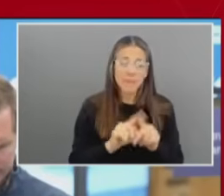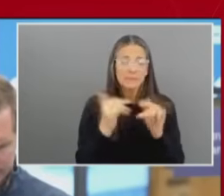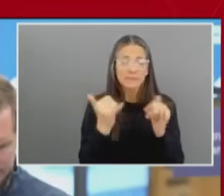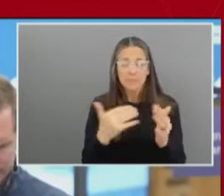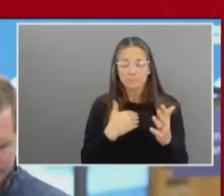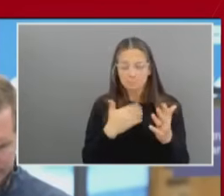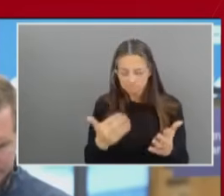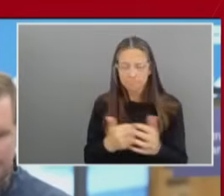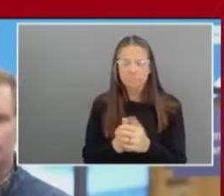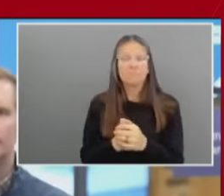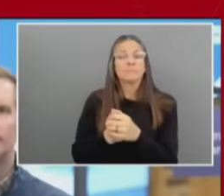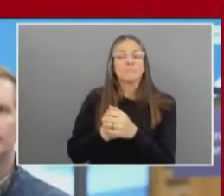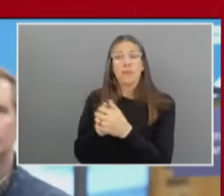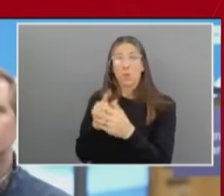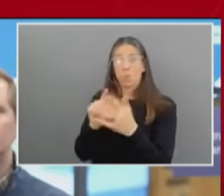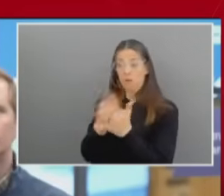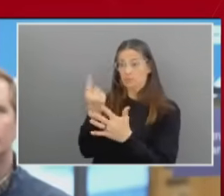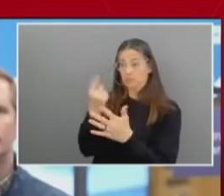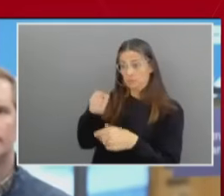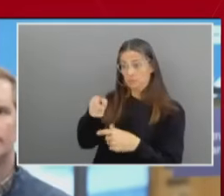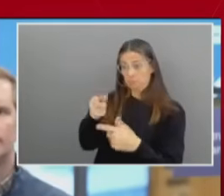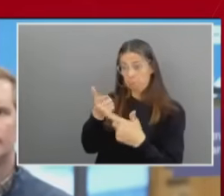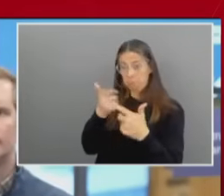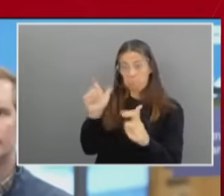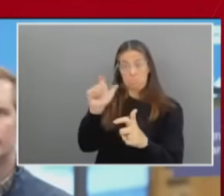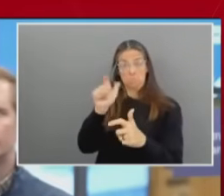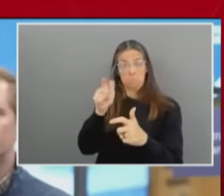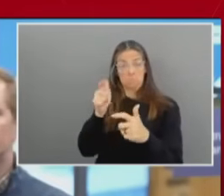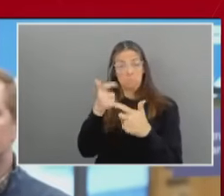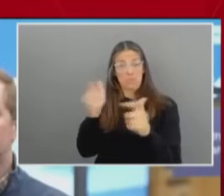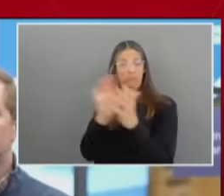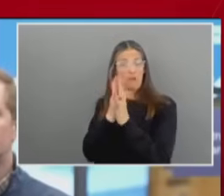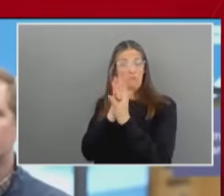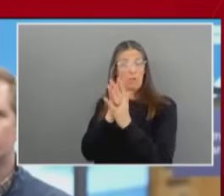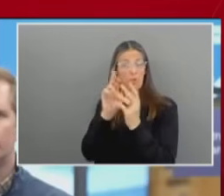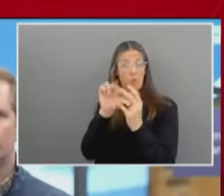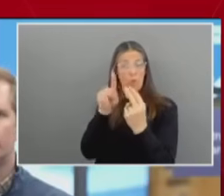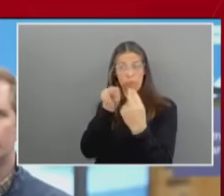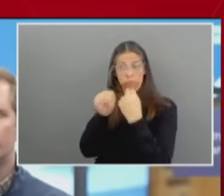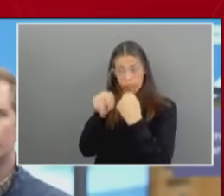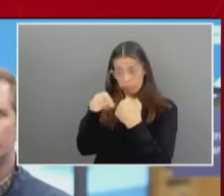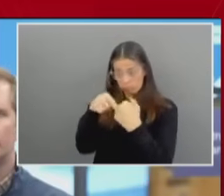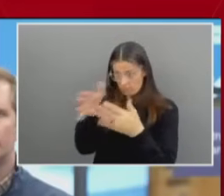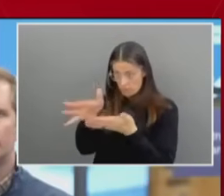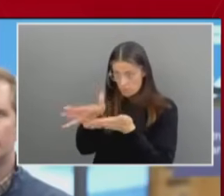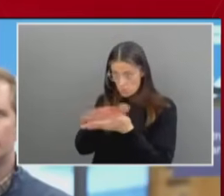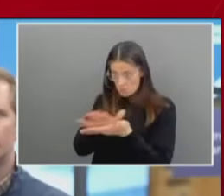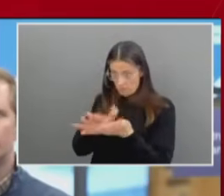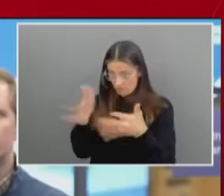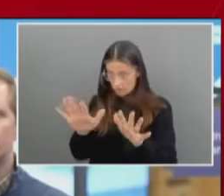NOW, AS CONDITIONS ALLOW, WE WILL TURN OUR FOCUS. AS I’VE ALREADY SAID, TO SECONDARY ROUTES.